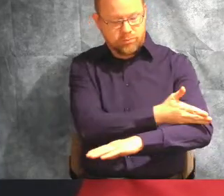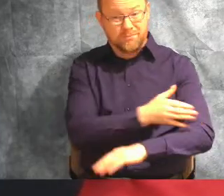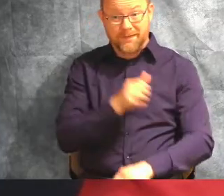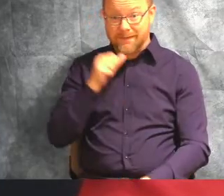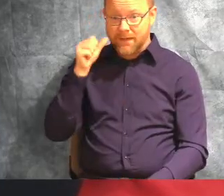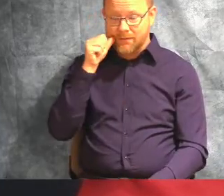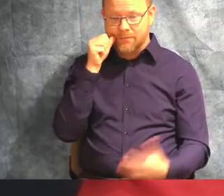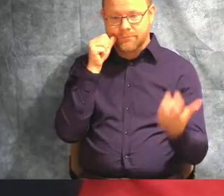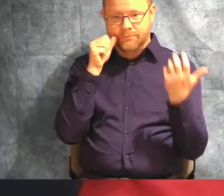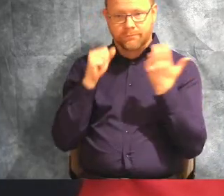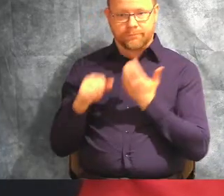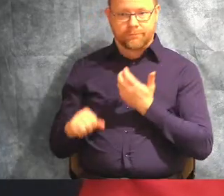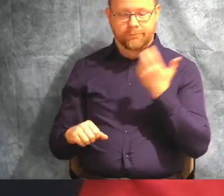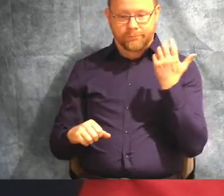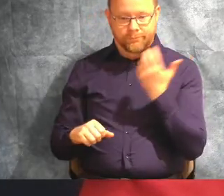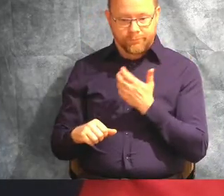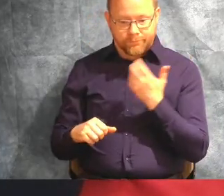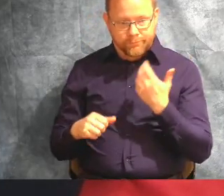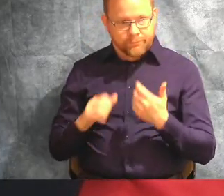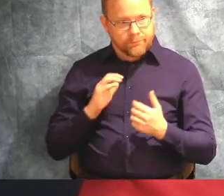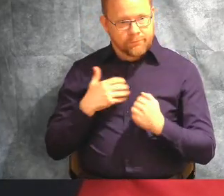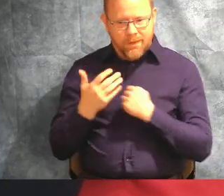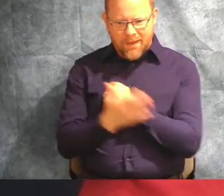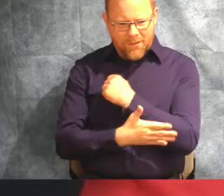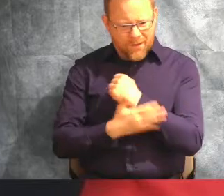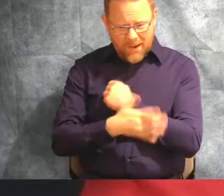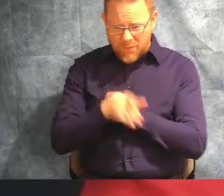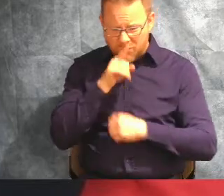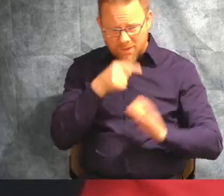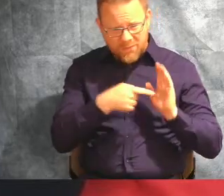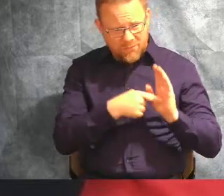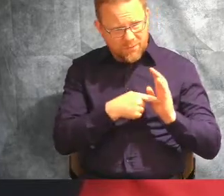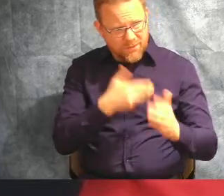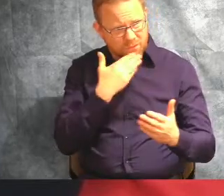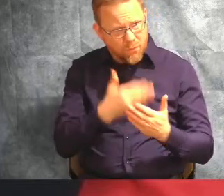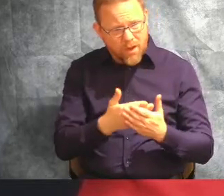kind of what I feel our county is all about when we just seen different groups of people